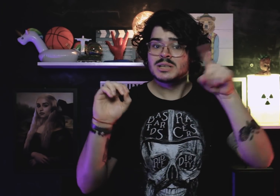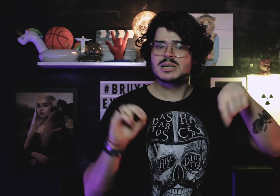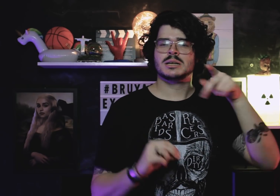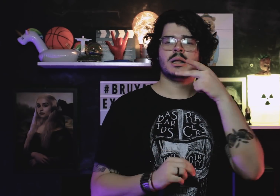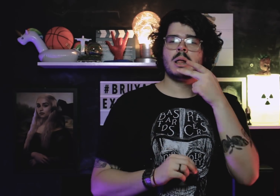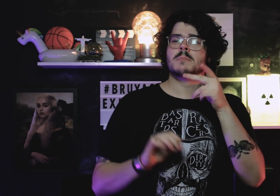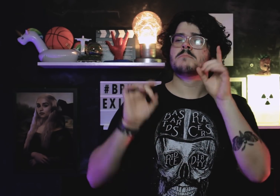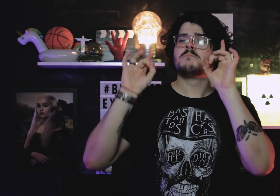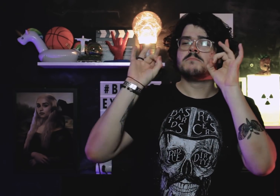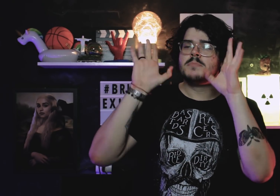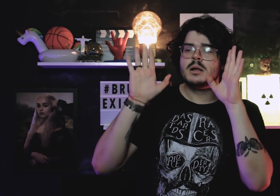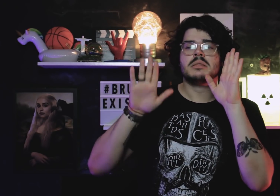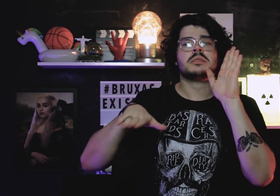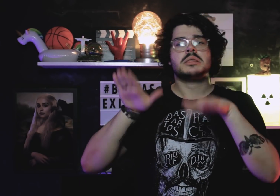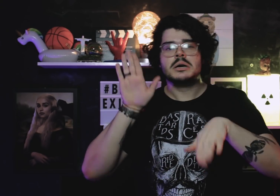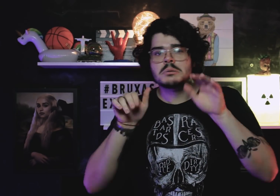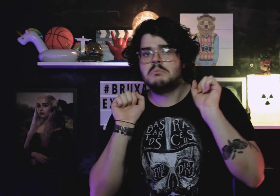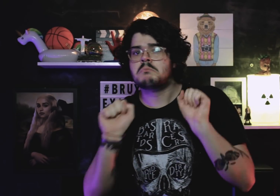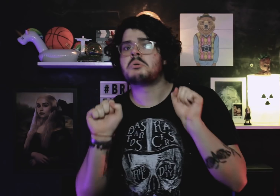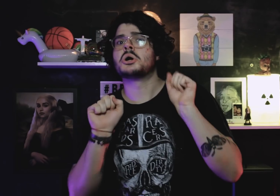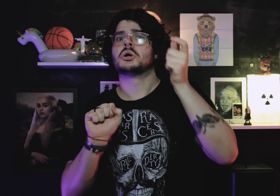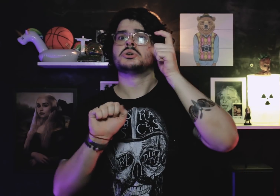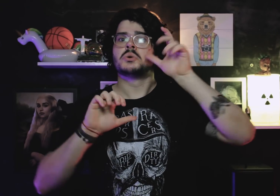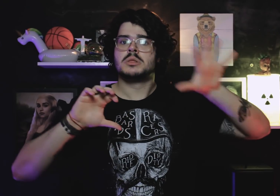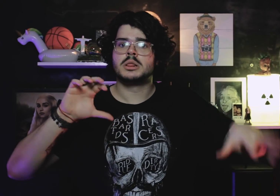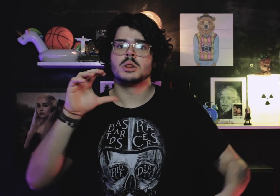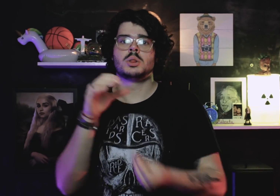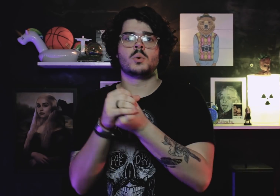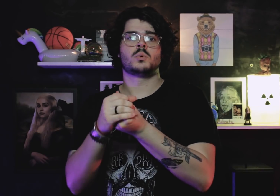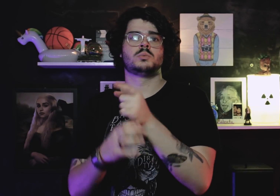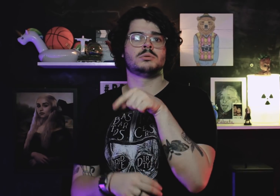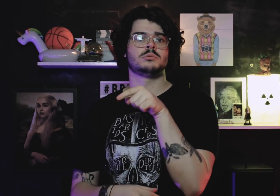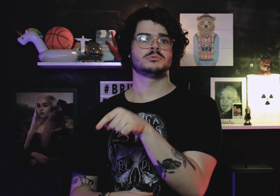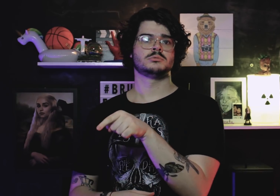said that perhaps the devil had entered there.